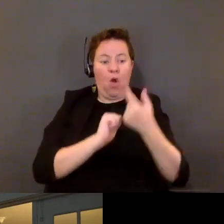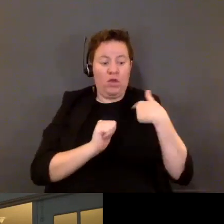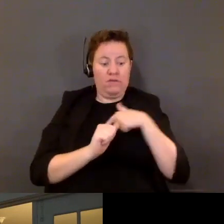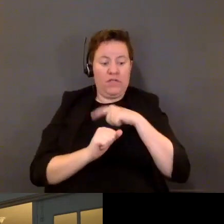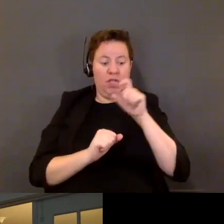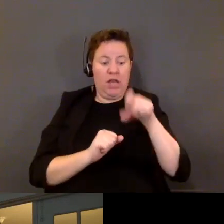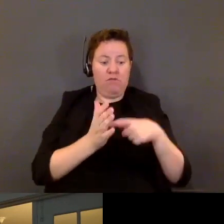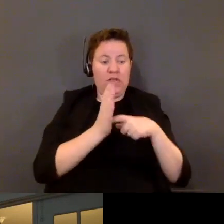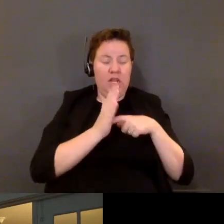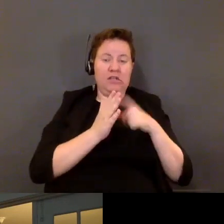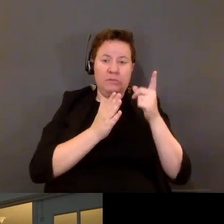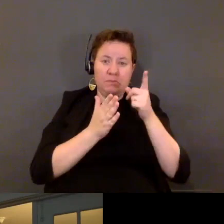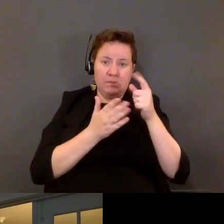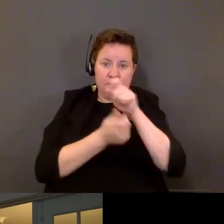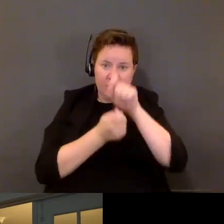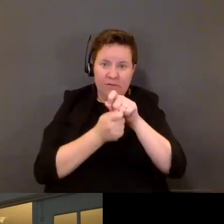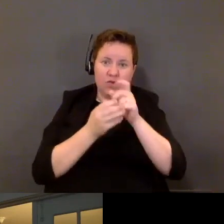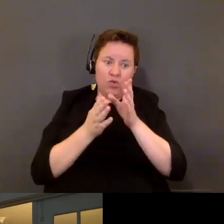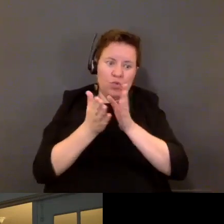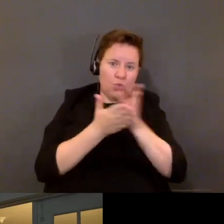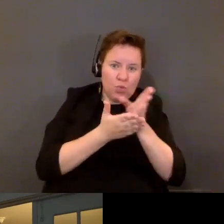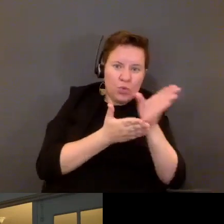route we have to go through this room and then that room and then the next room